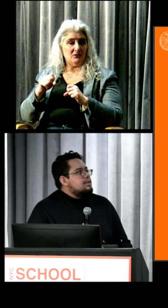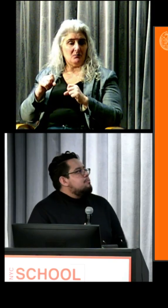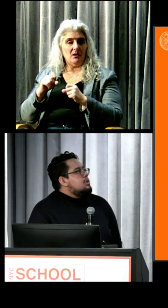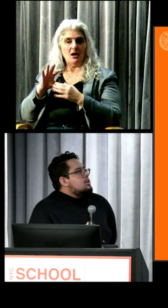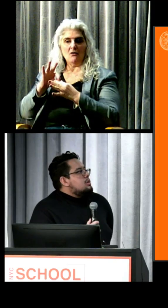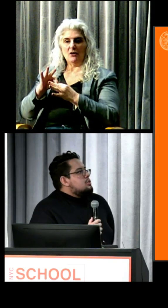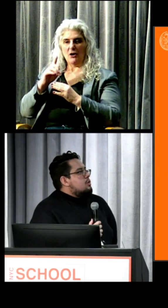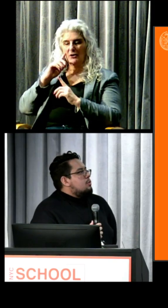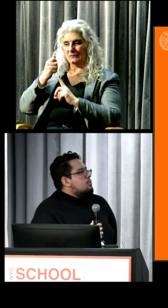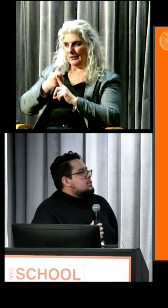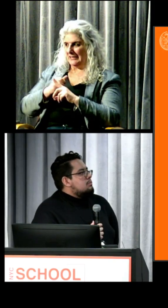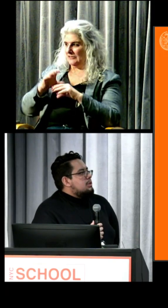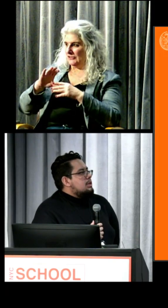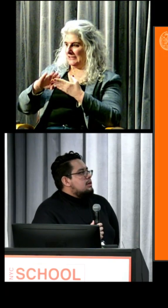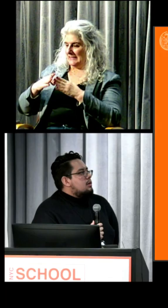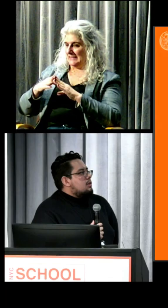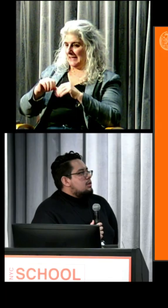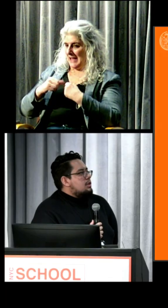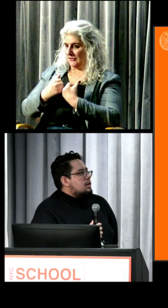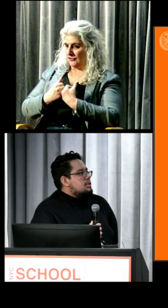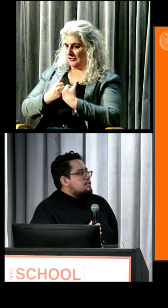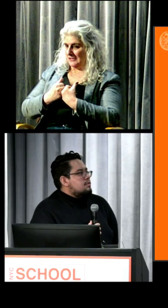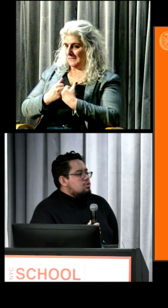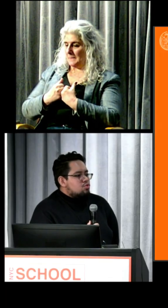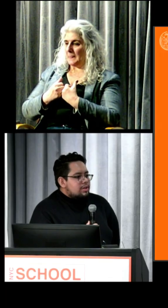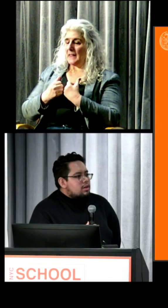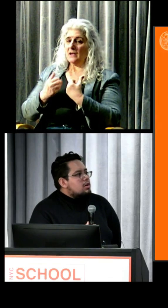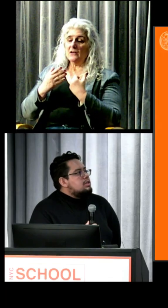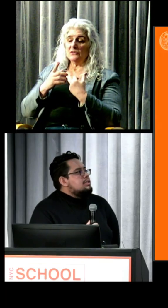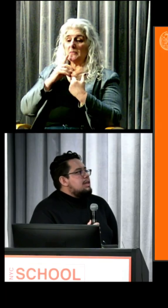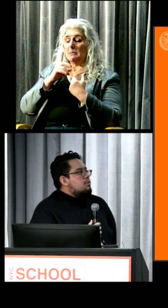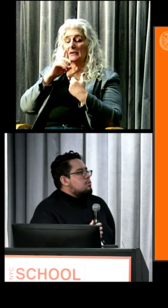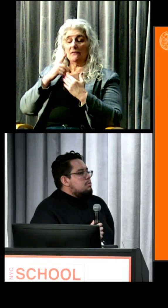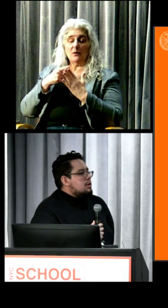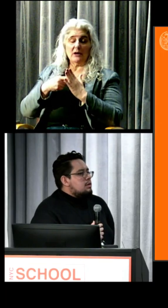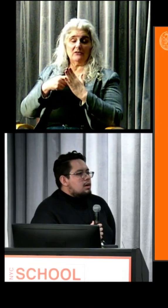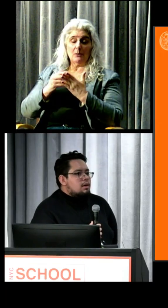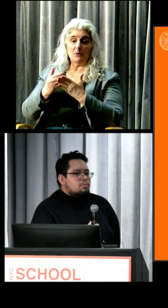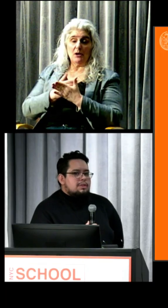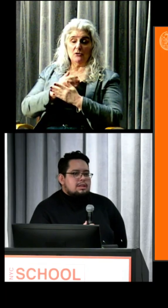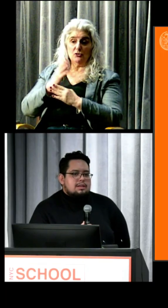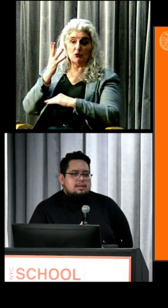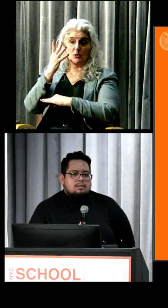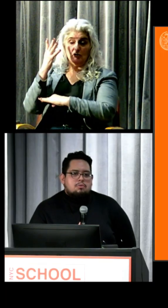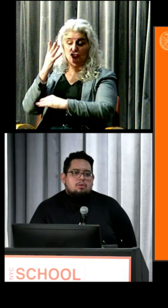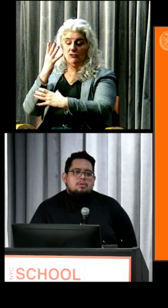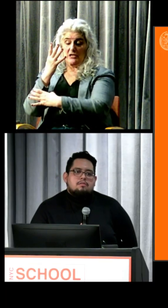It's something you all did talk about, the importance of it, but it's just really hugely important to what we were able to do.